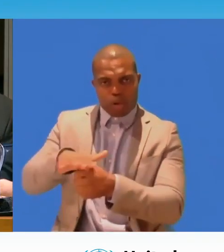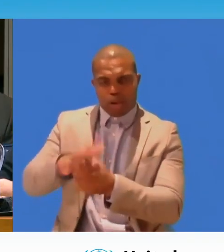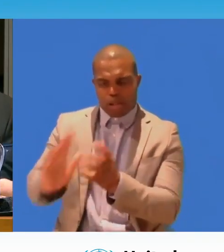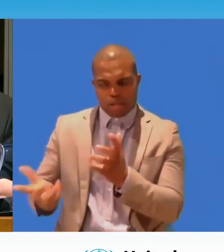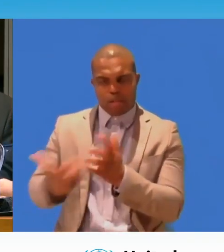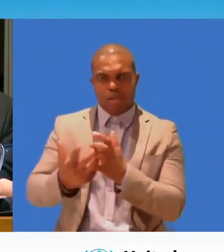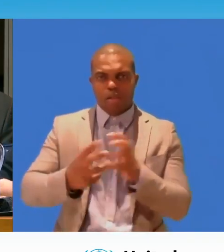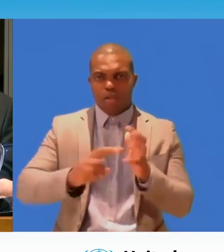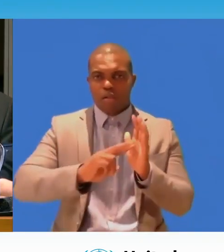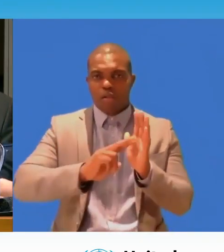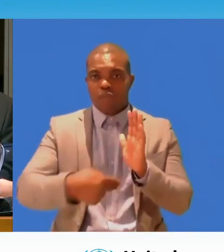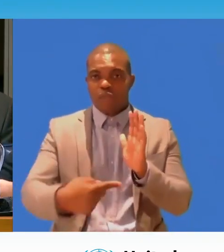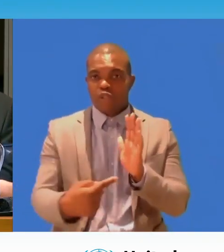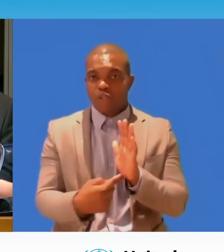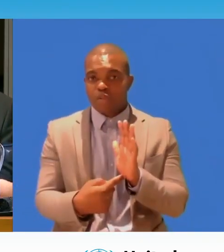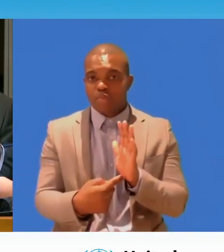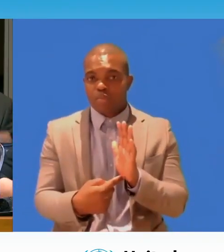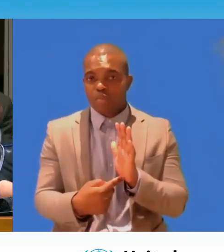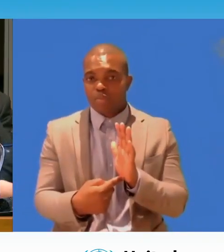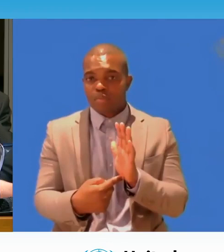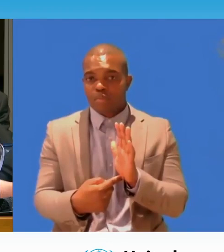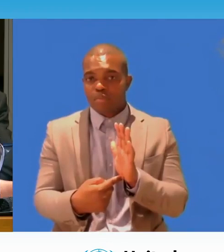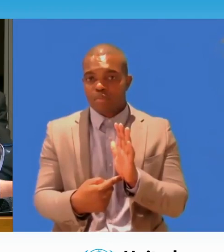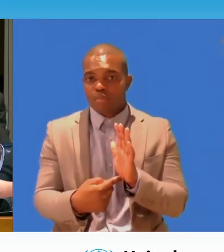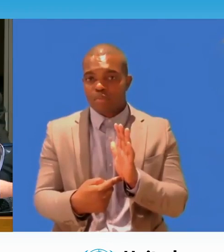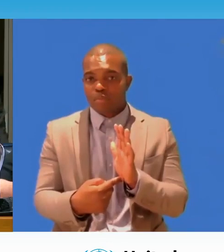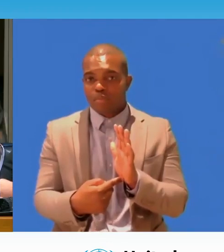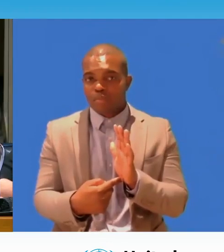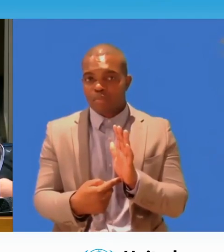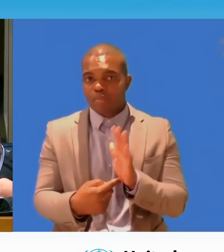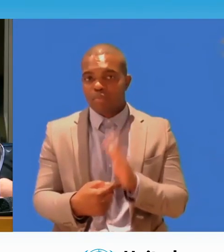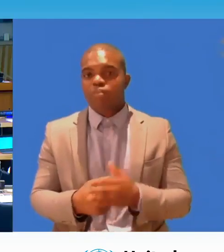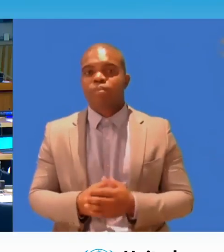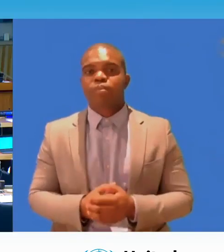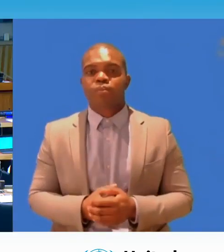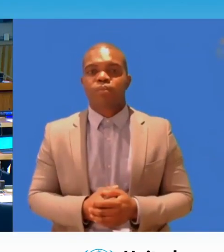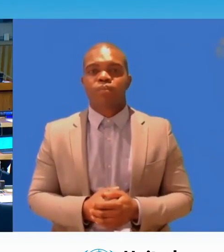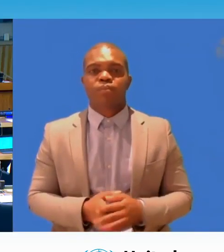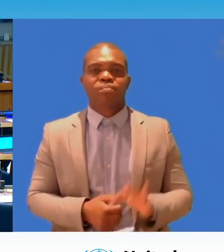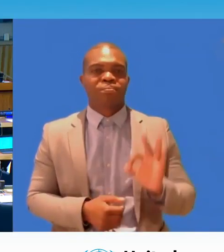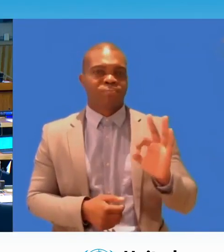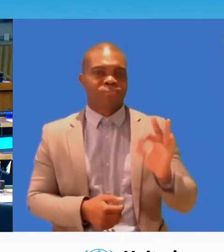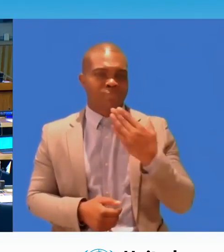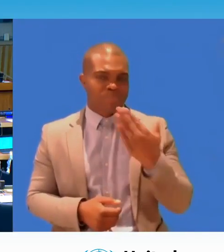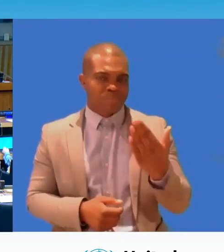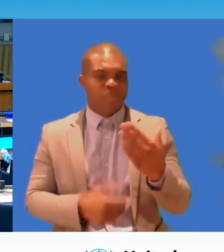I thank Mexico for his comments and now I give the floor to the distinguished representative